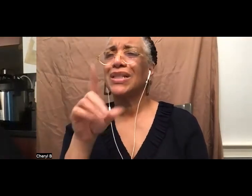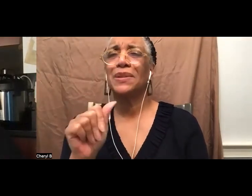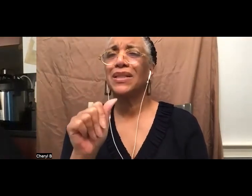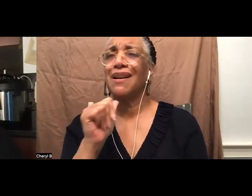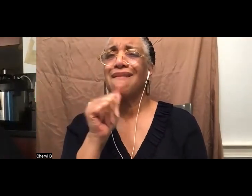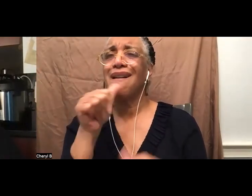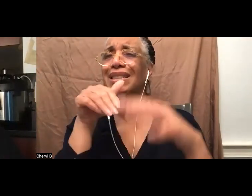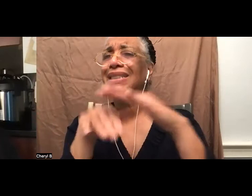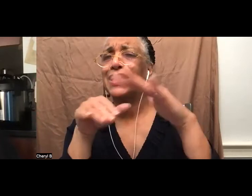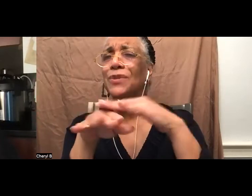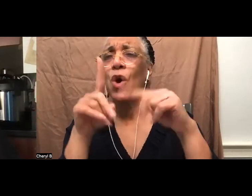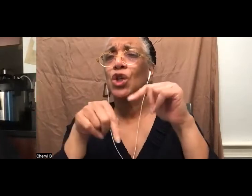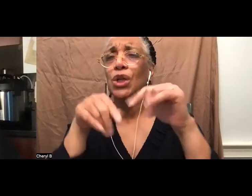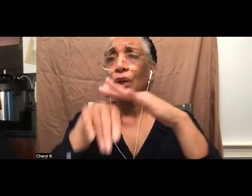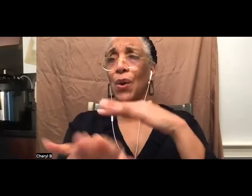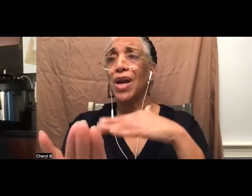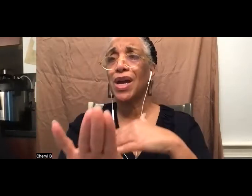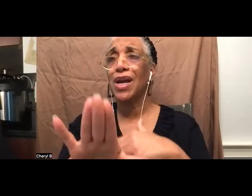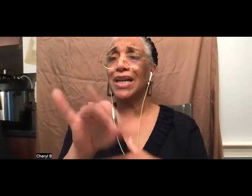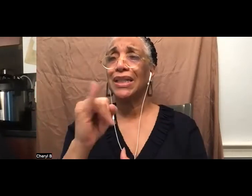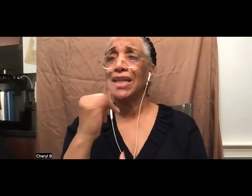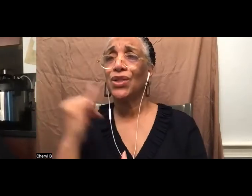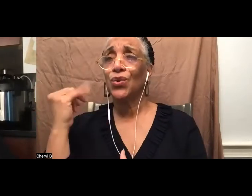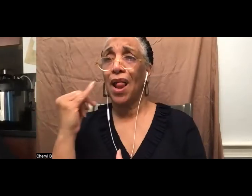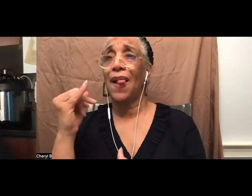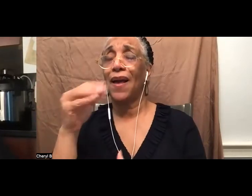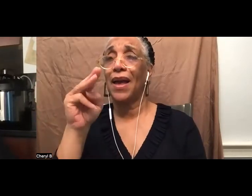even enter. The Israeli energy minister, Kareem El Harar